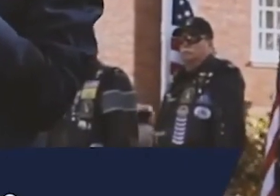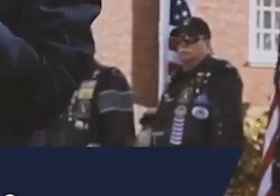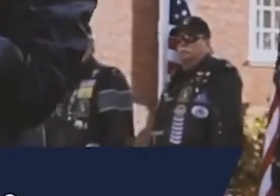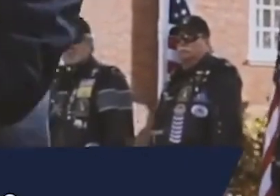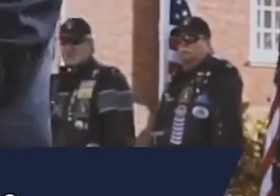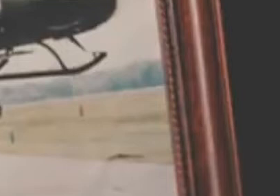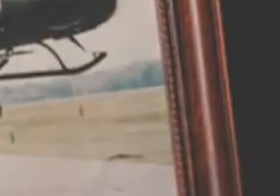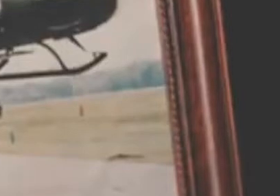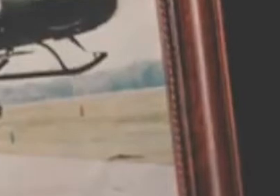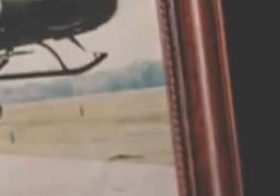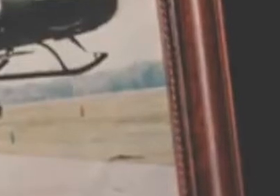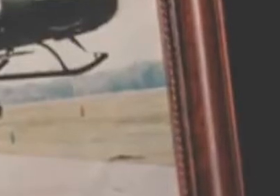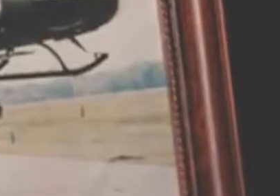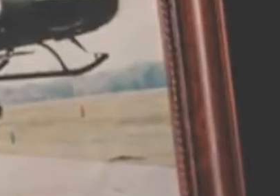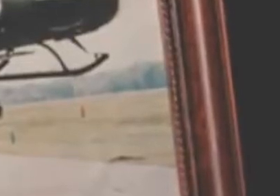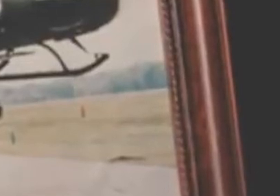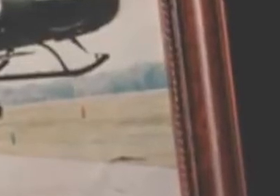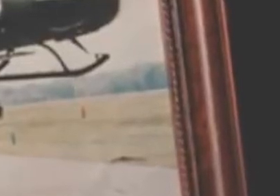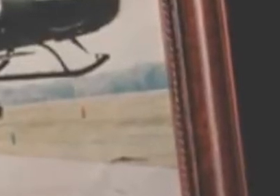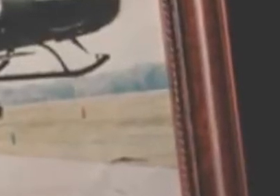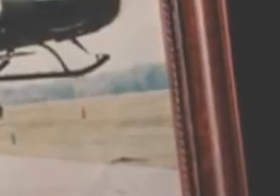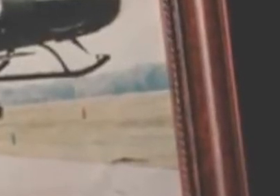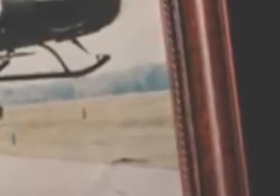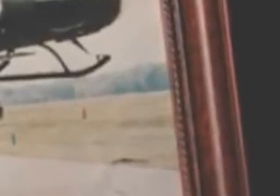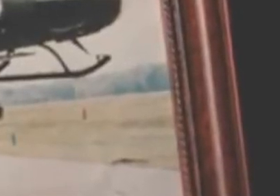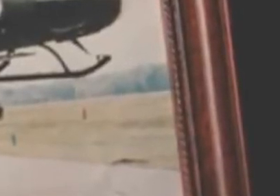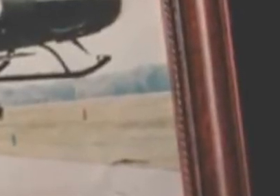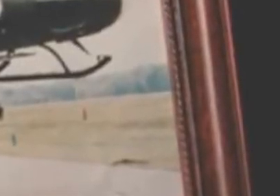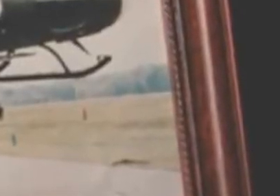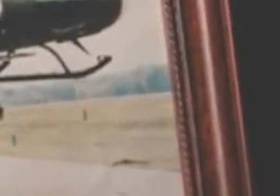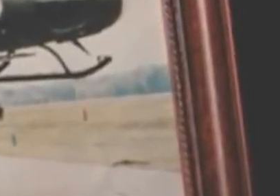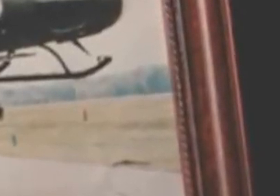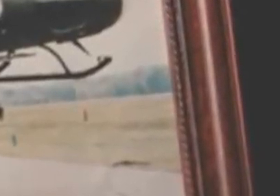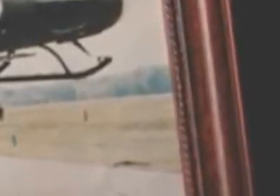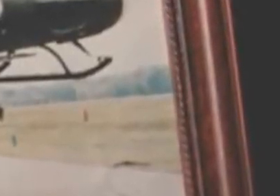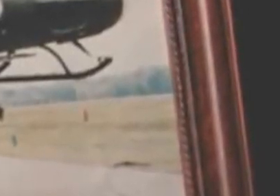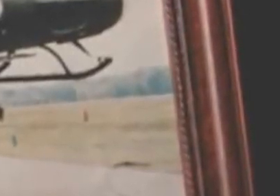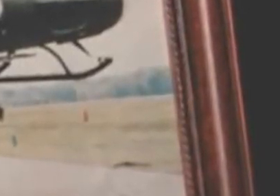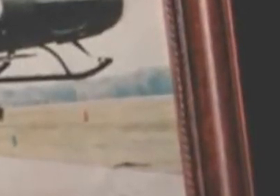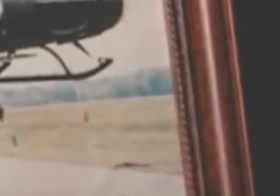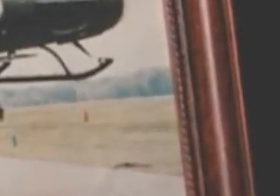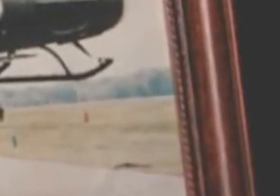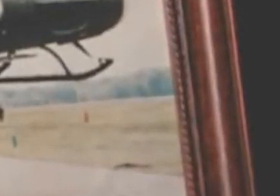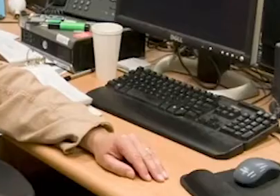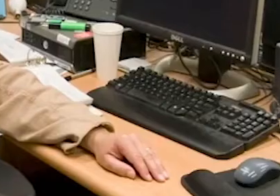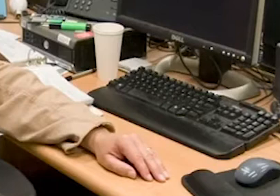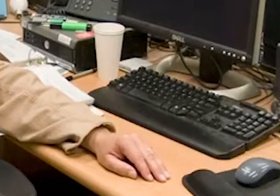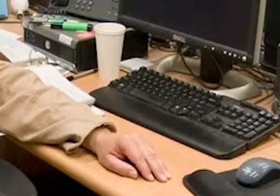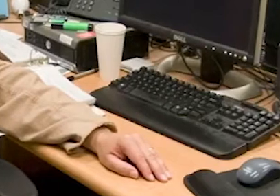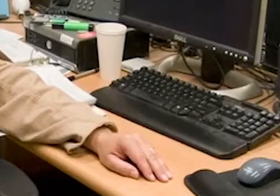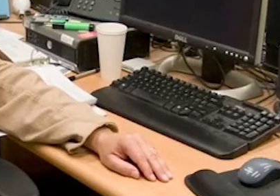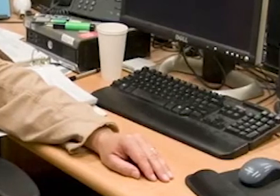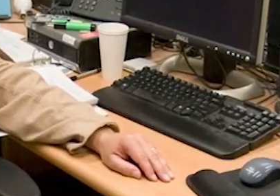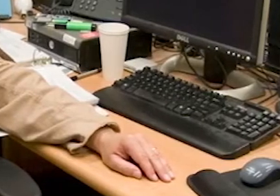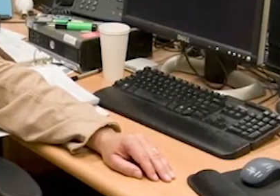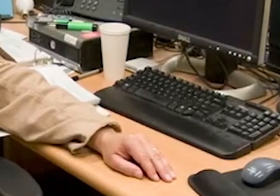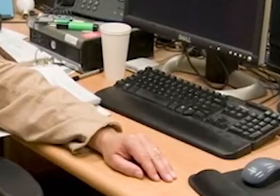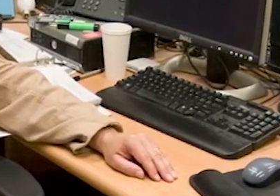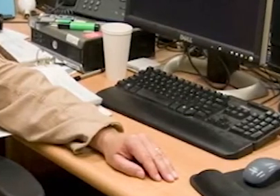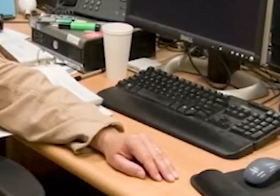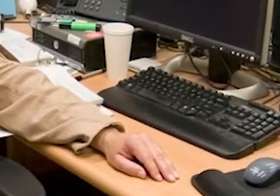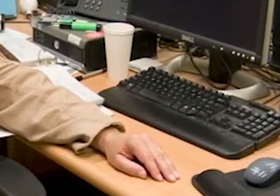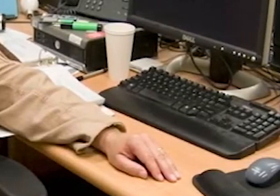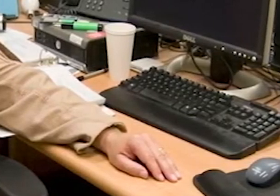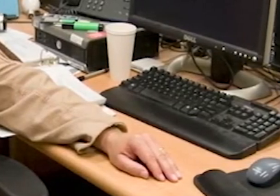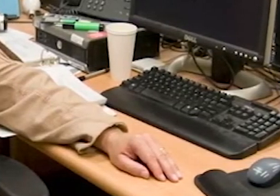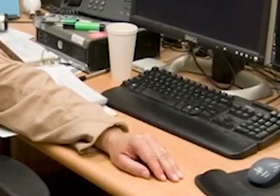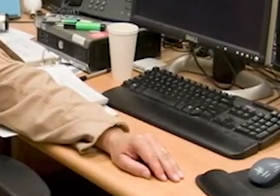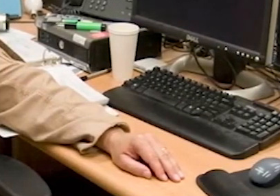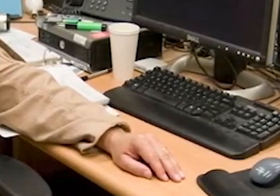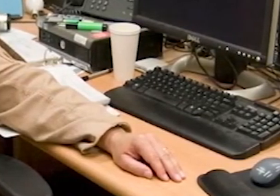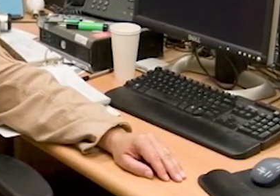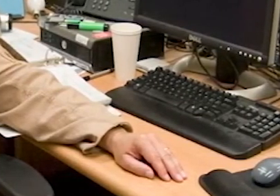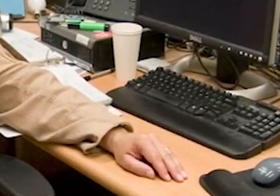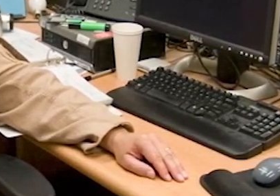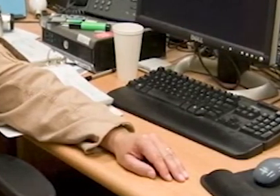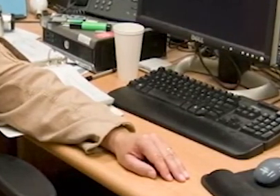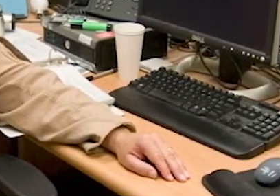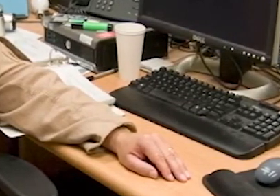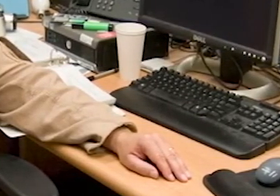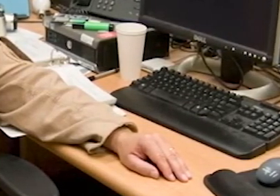that? So I'm very proud that I got the opportunity during my years of service to watch those rules go